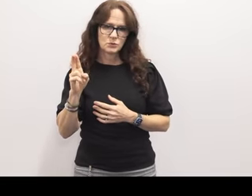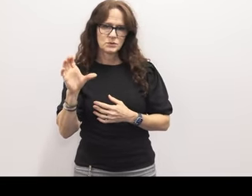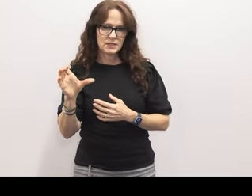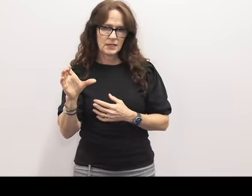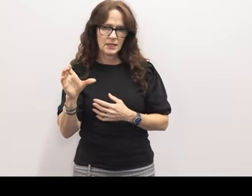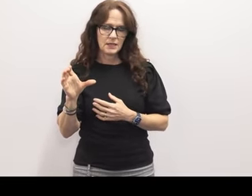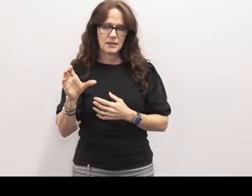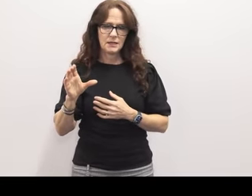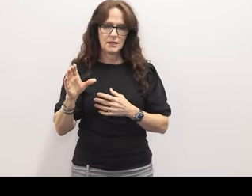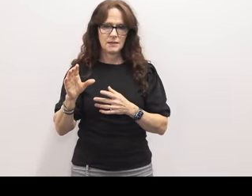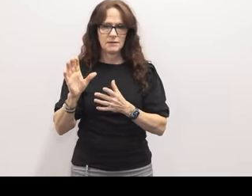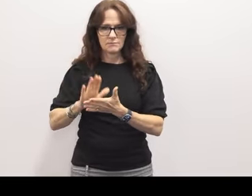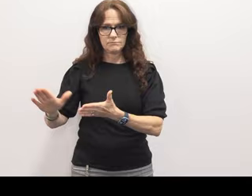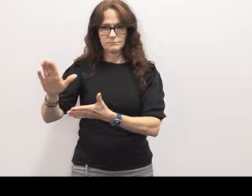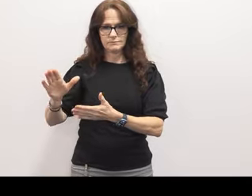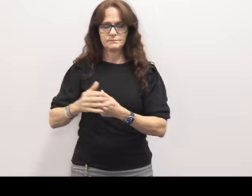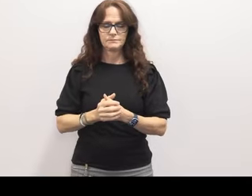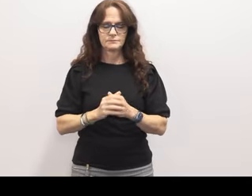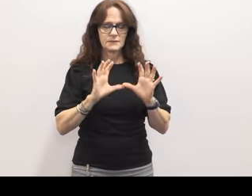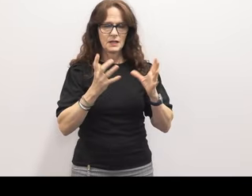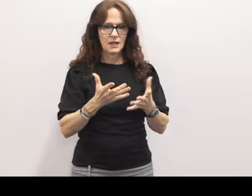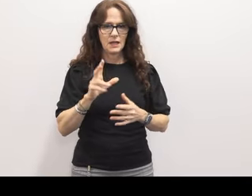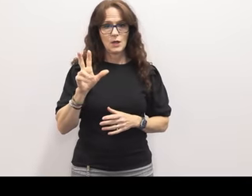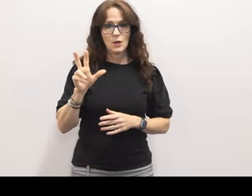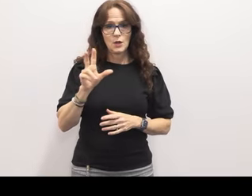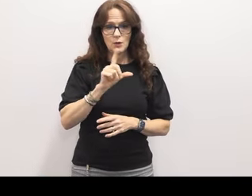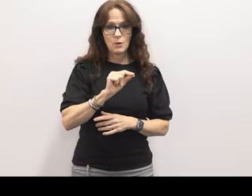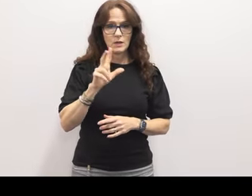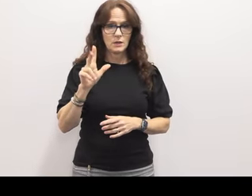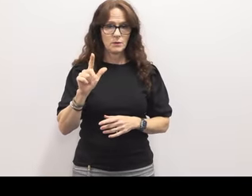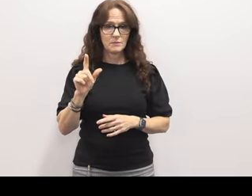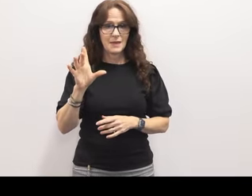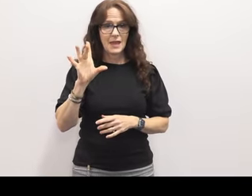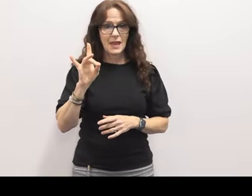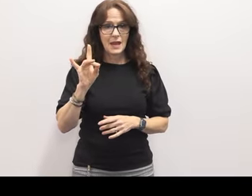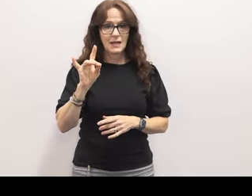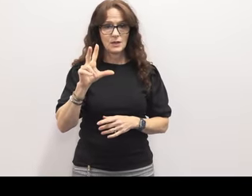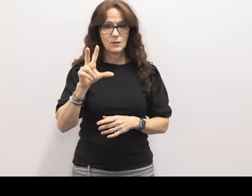Our class of 2023 had a 83% graduation rate,